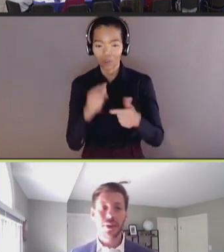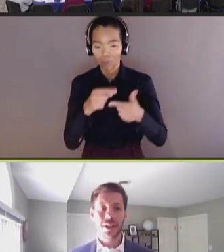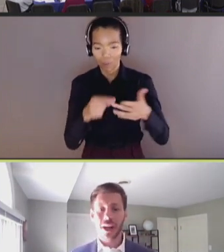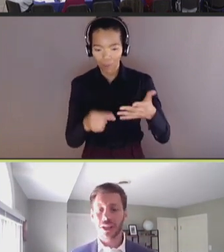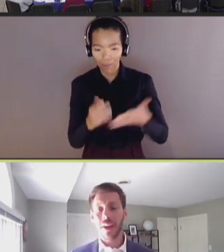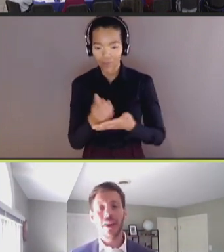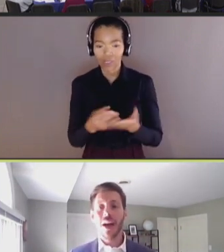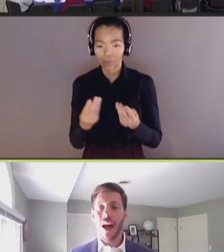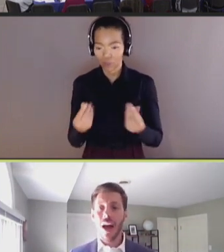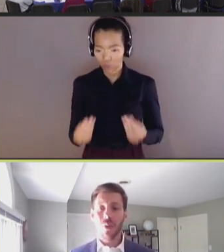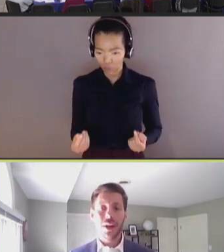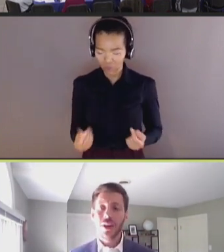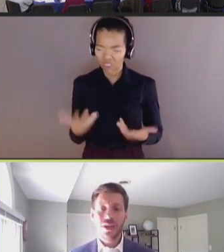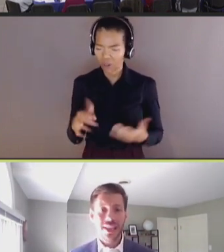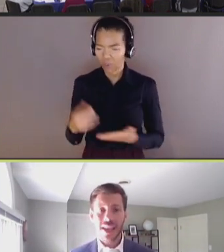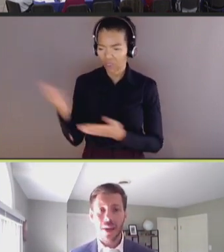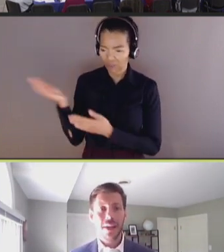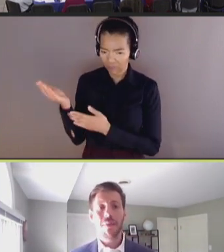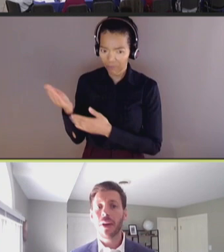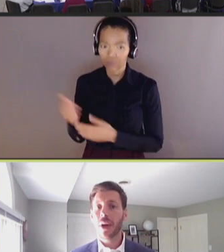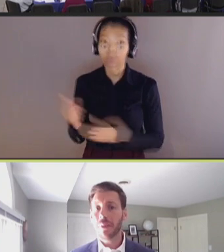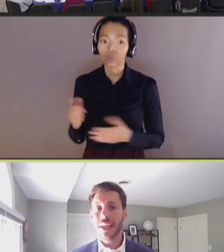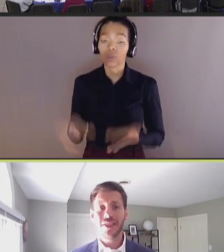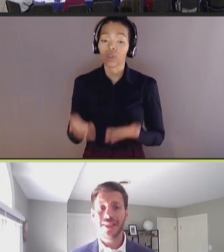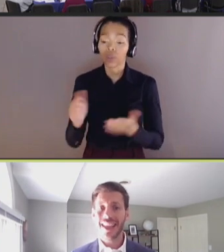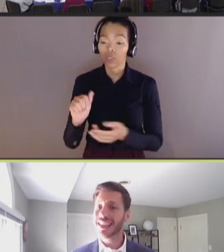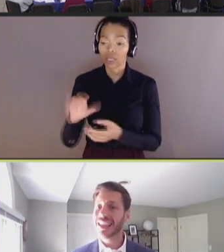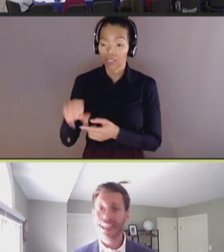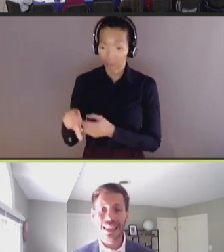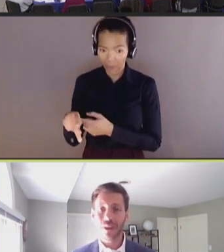we already talked about. We encourage ACIP to make recommendations as clear